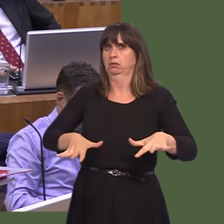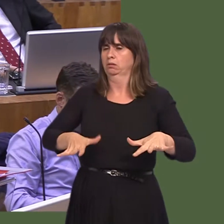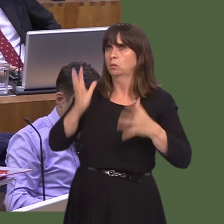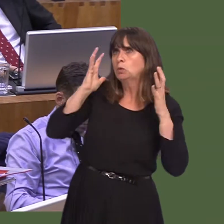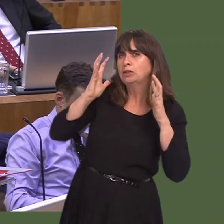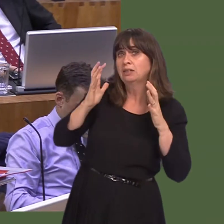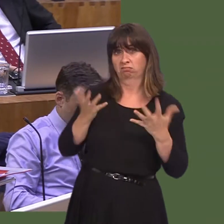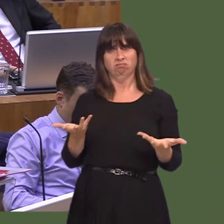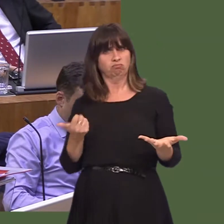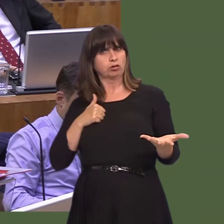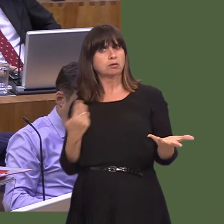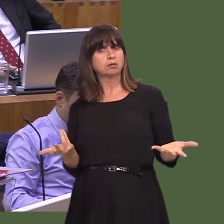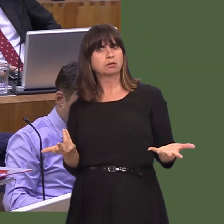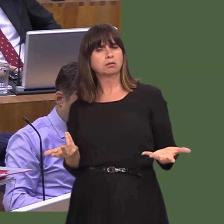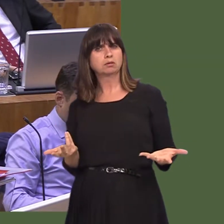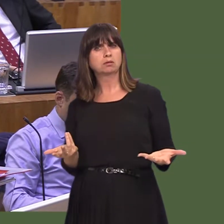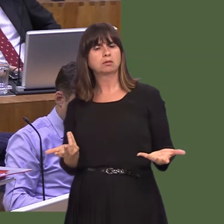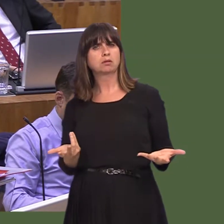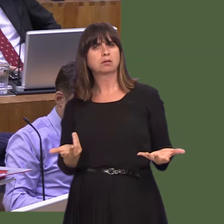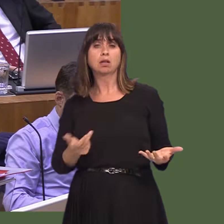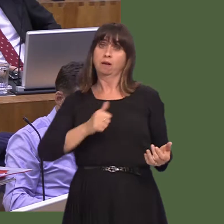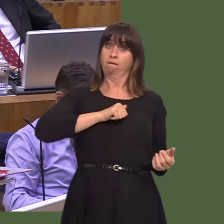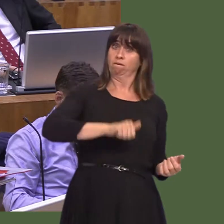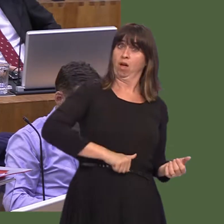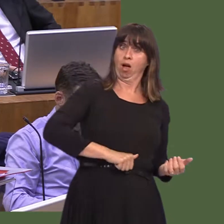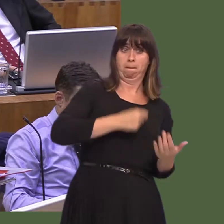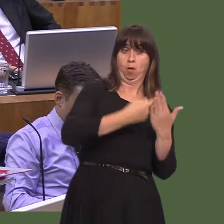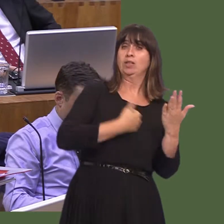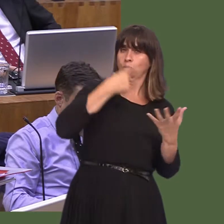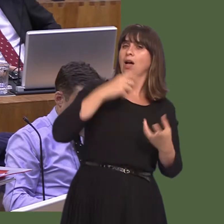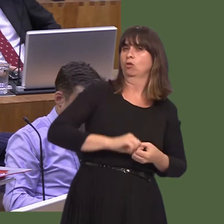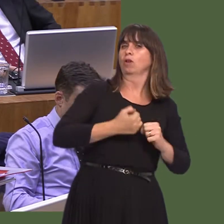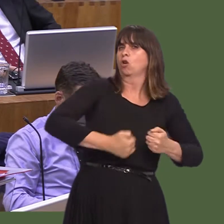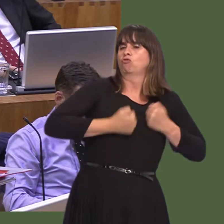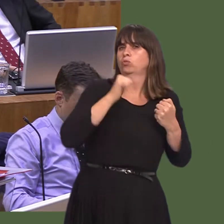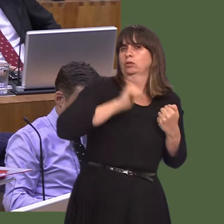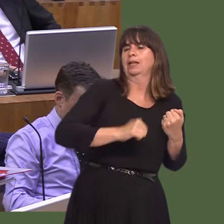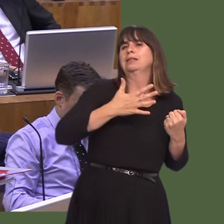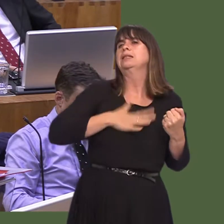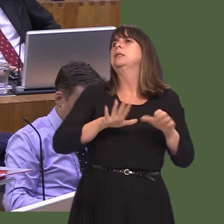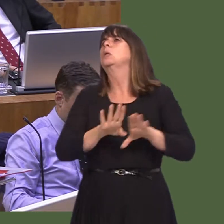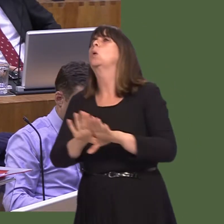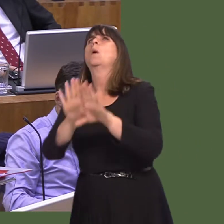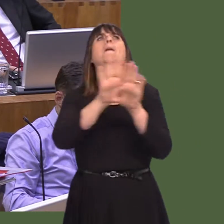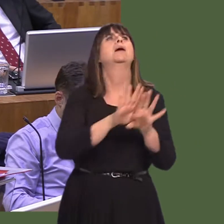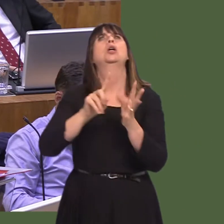It is right to say that we have an opportunity to shape farming policy as we would want, subject, of course, to there being a commonly agreed frameworkówhich is importantóacross